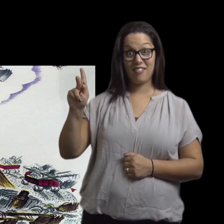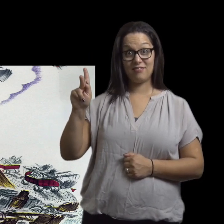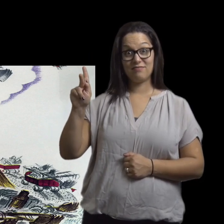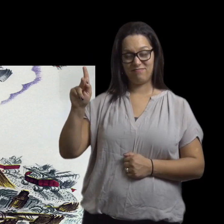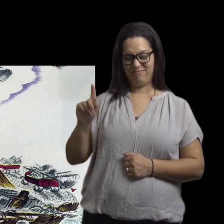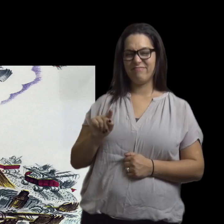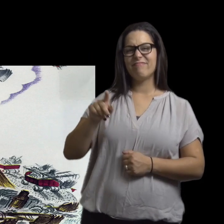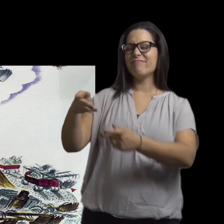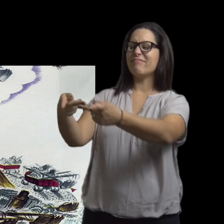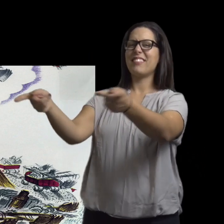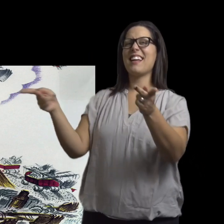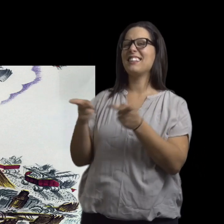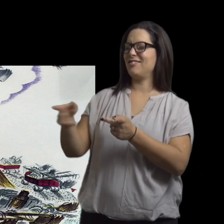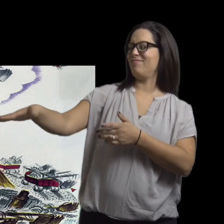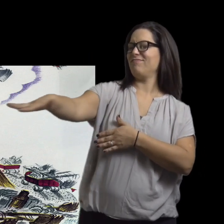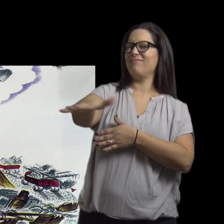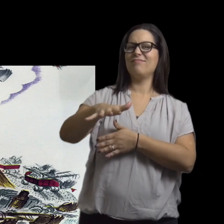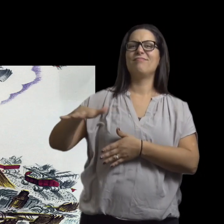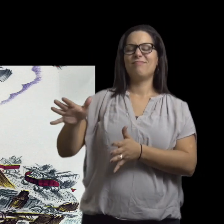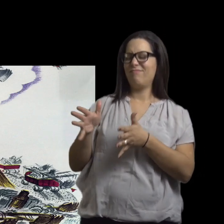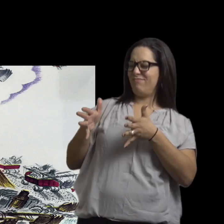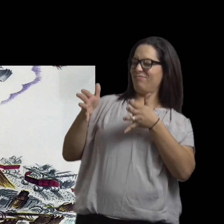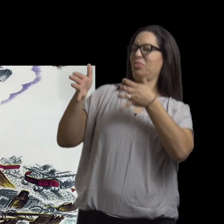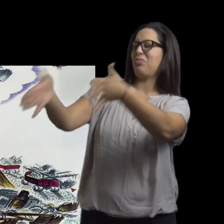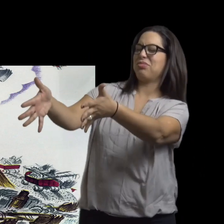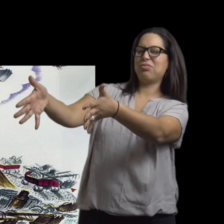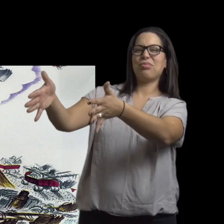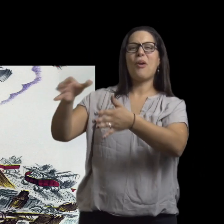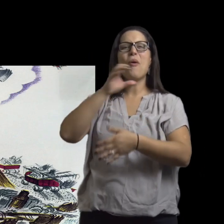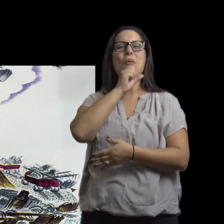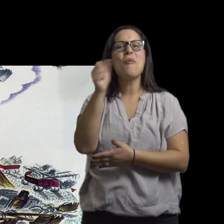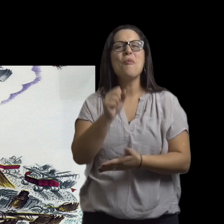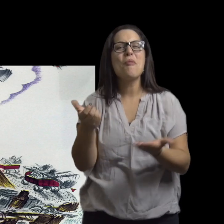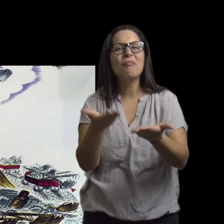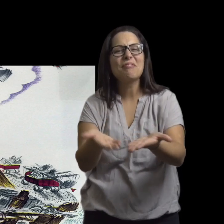Junk In an area where things are thrown away